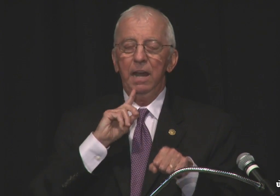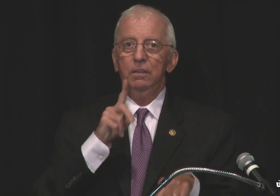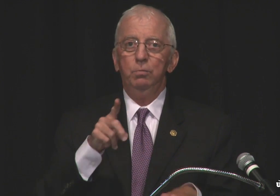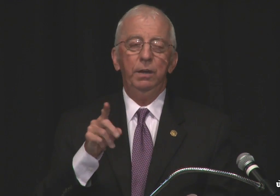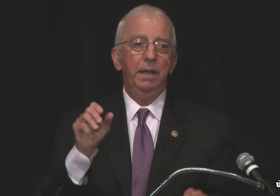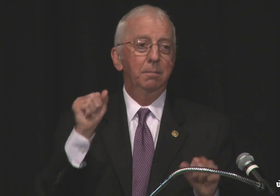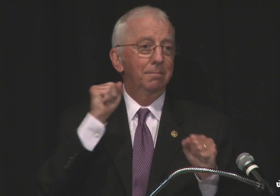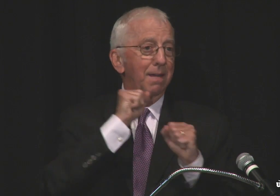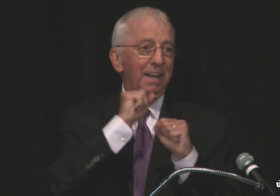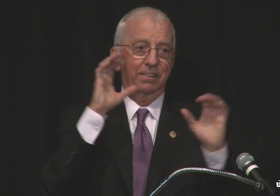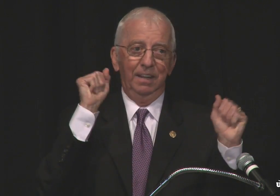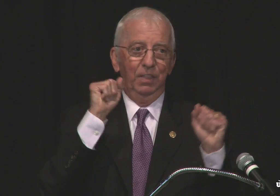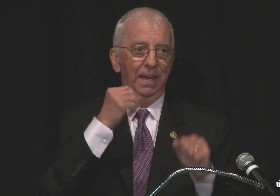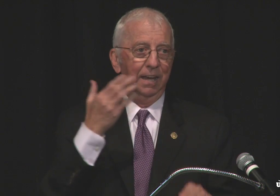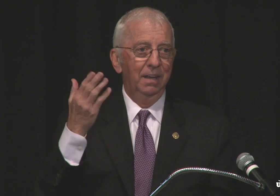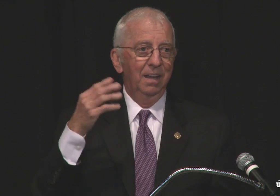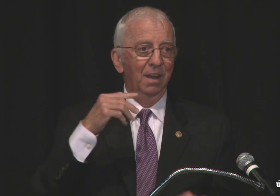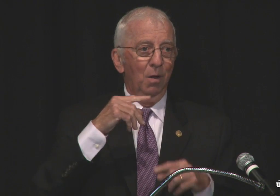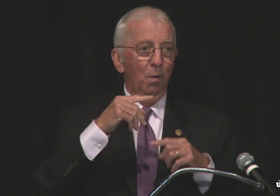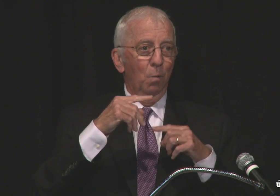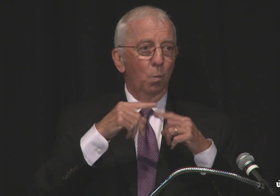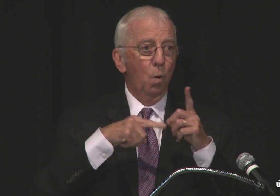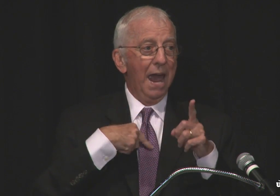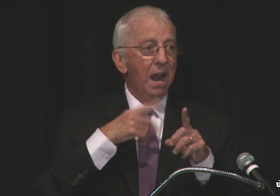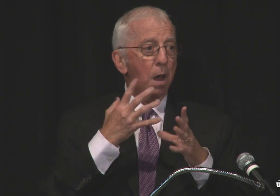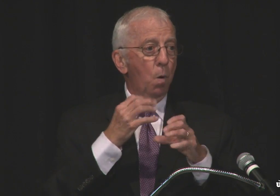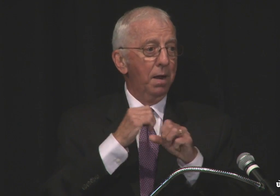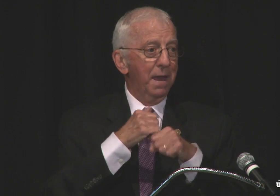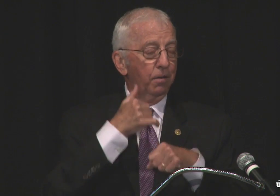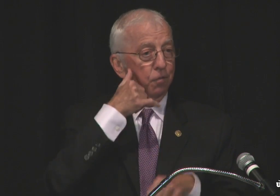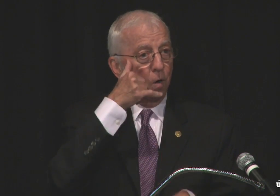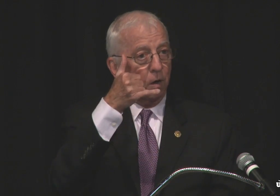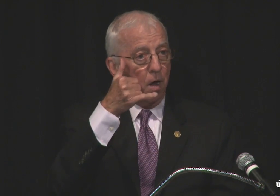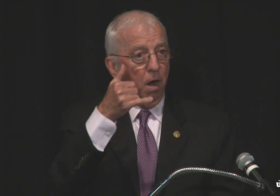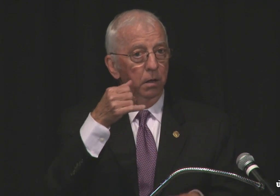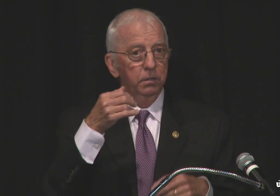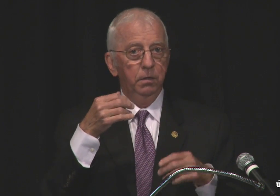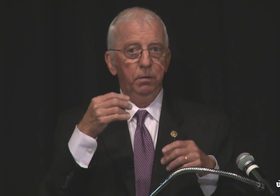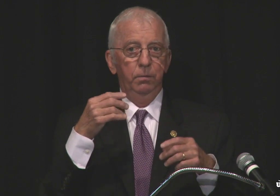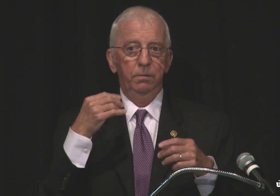And that's really amazing thing. When I want to make a phone call,